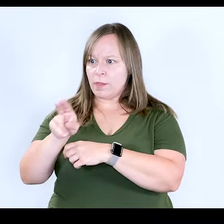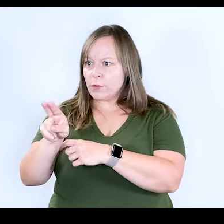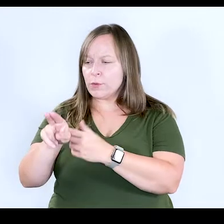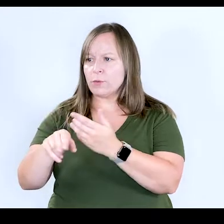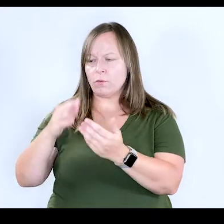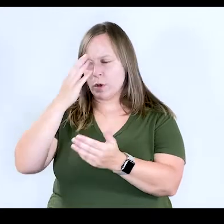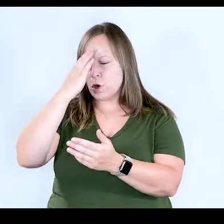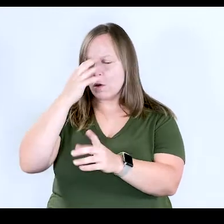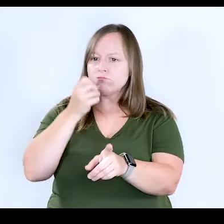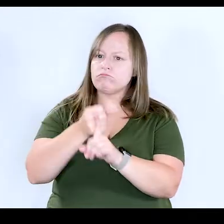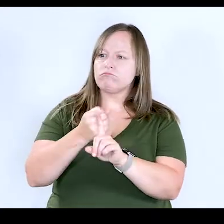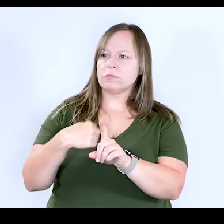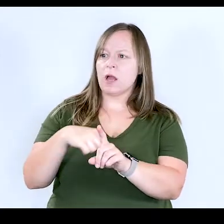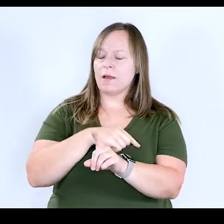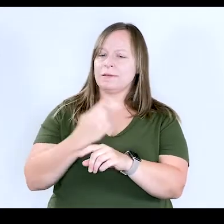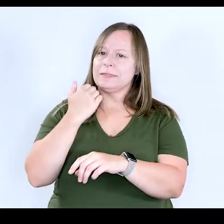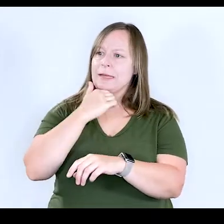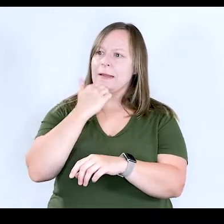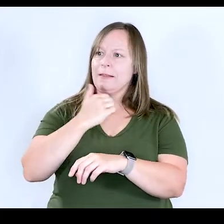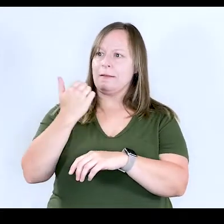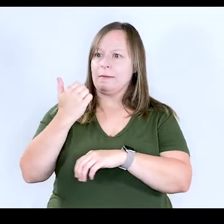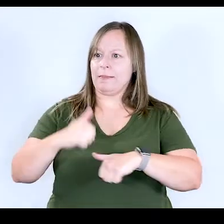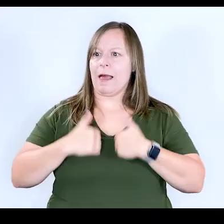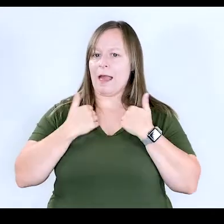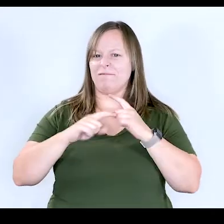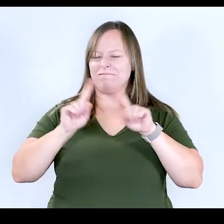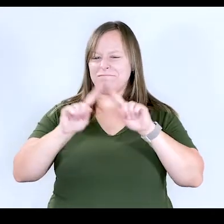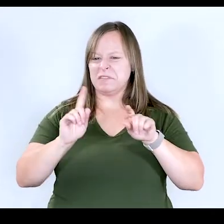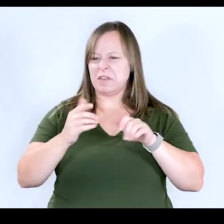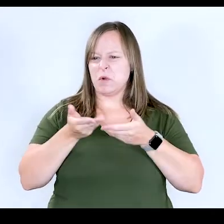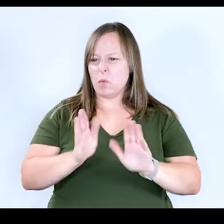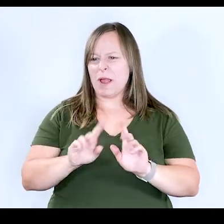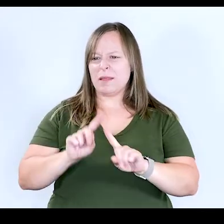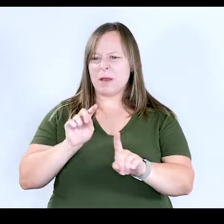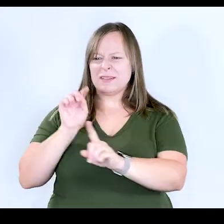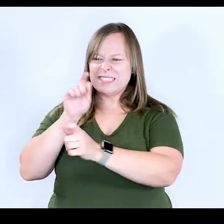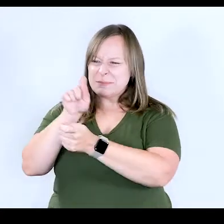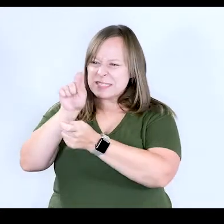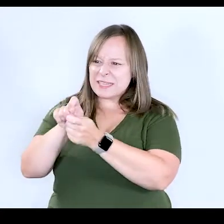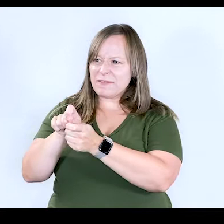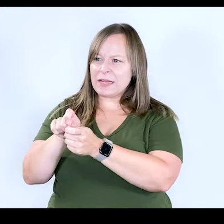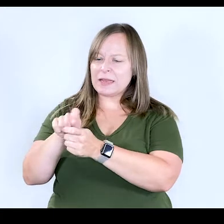We know it impacts us in our daily lives in a lot of different ways, but let's talk specifically